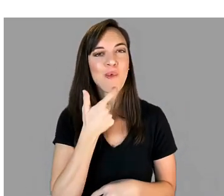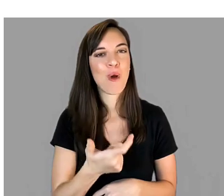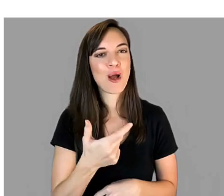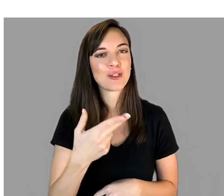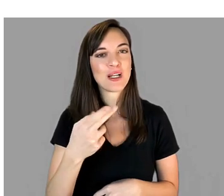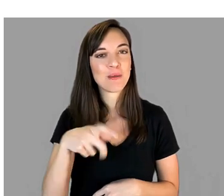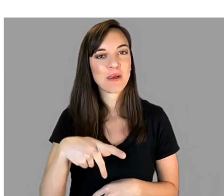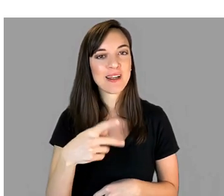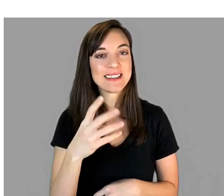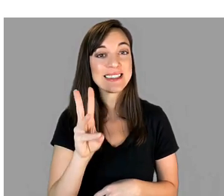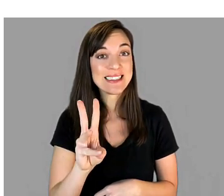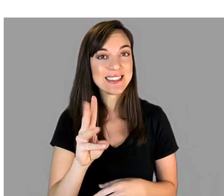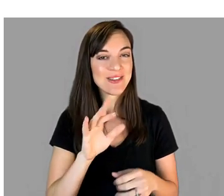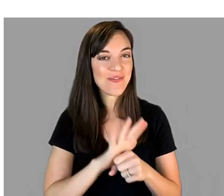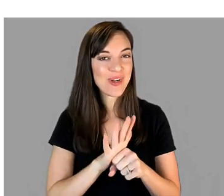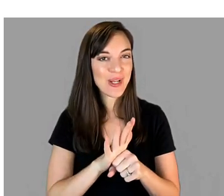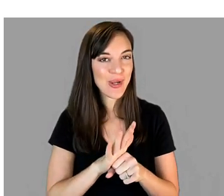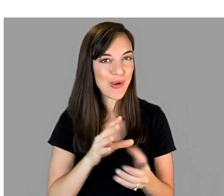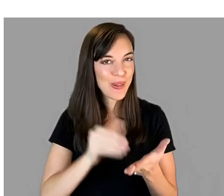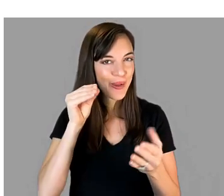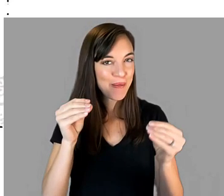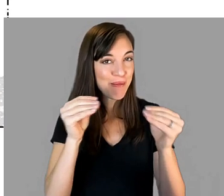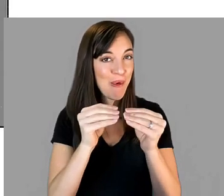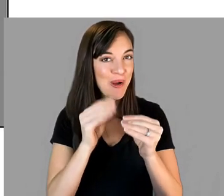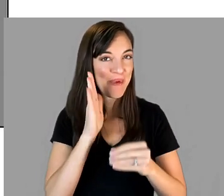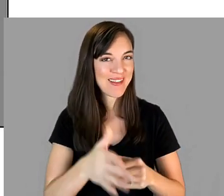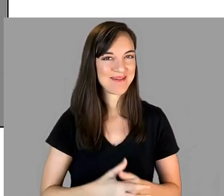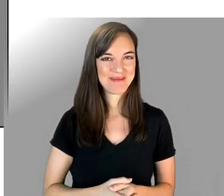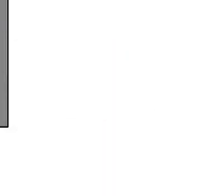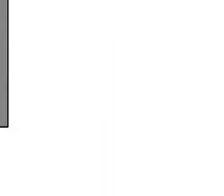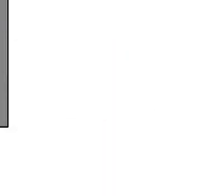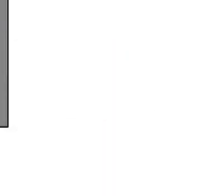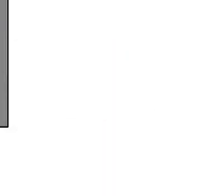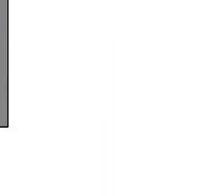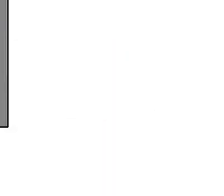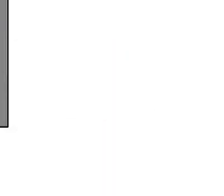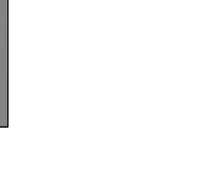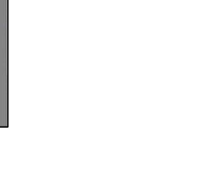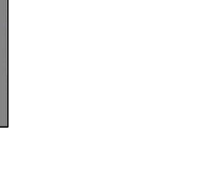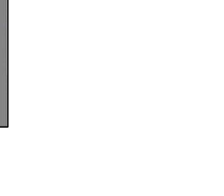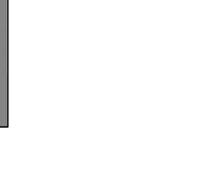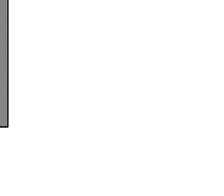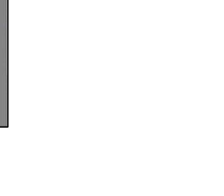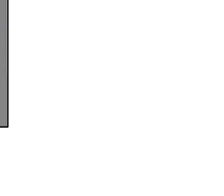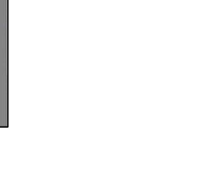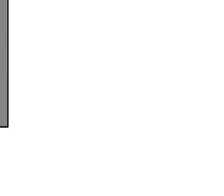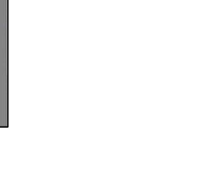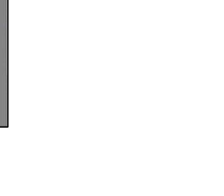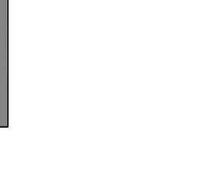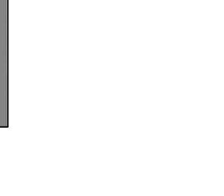How much growth is needed to know if the progress is successful? Check out the HLP 6 video to learn more!